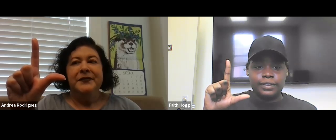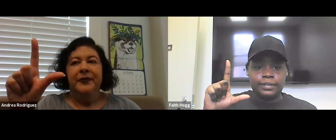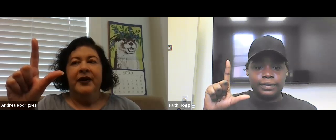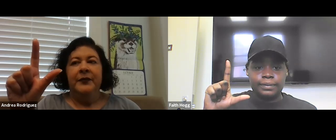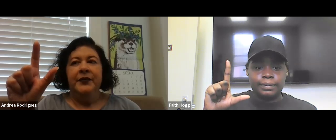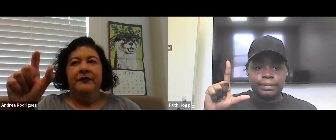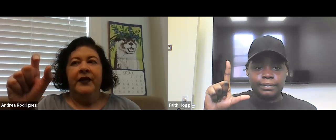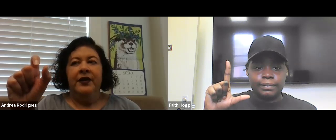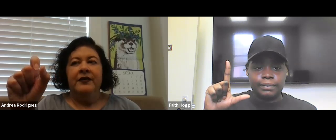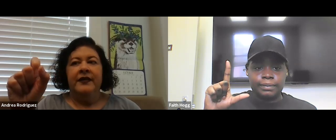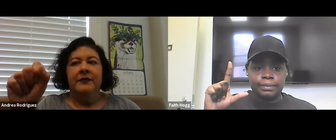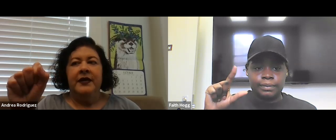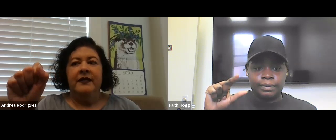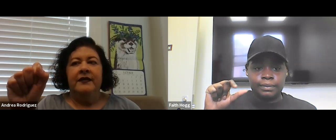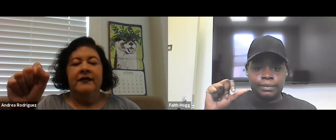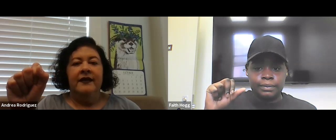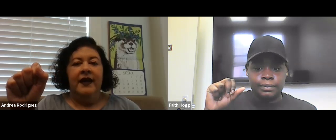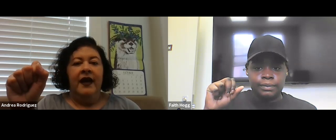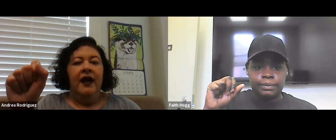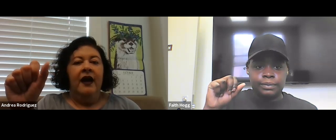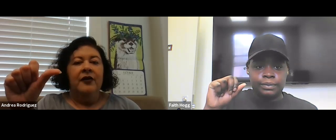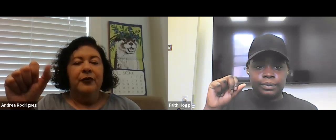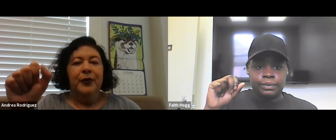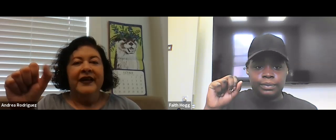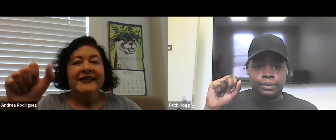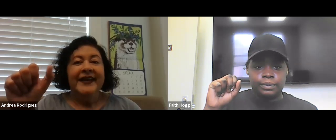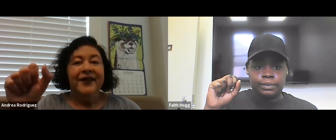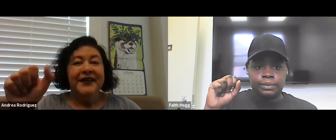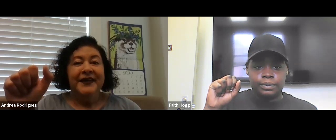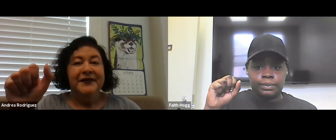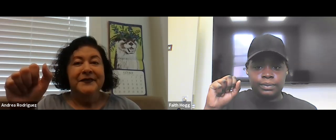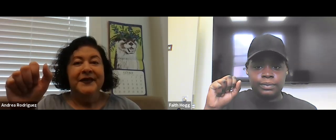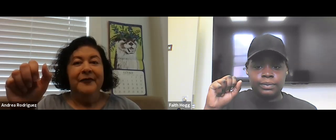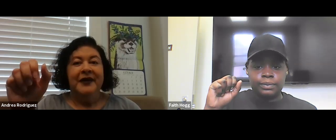we're going to pull the finger and thumb and we're going to take our thumb and we're going